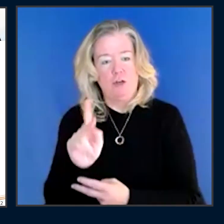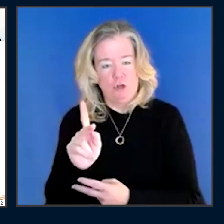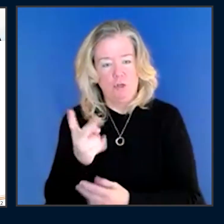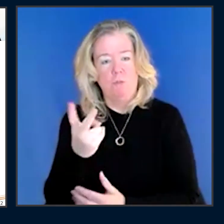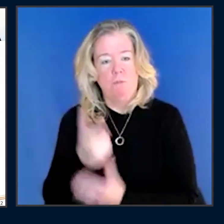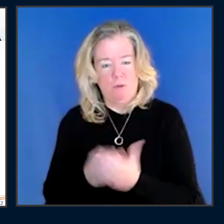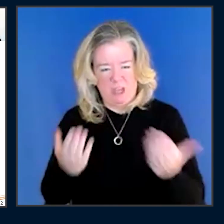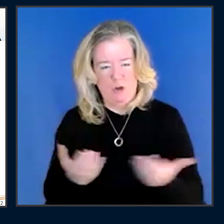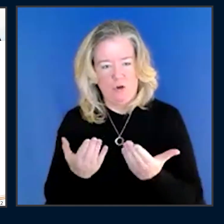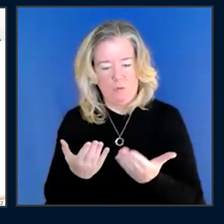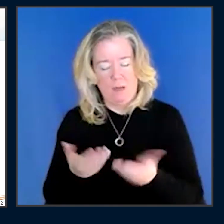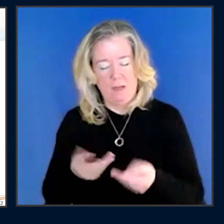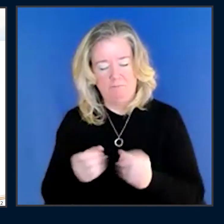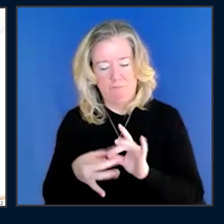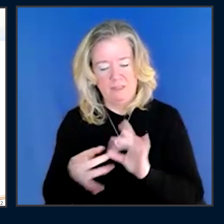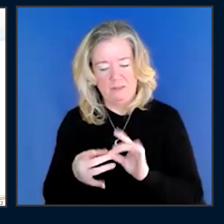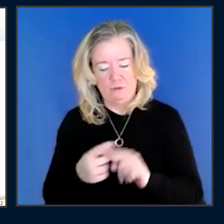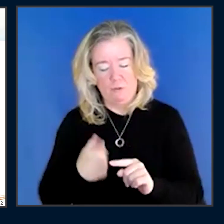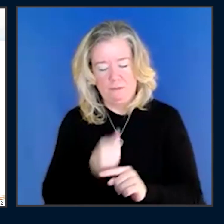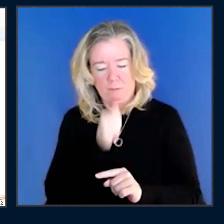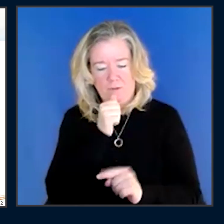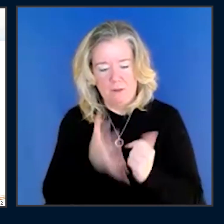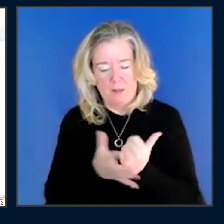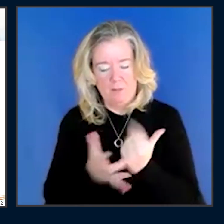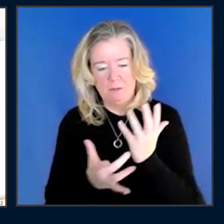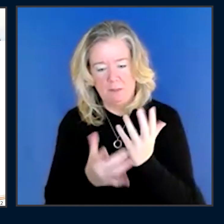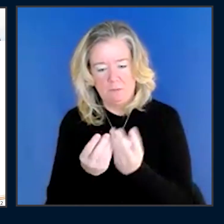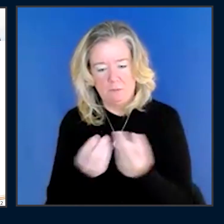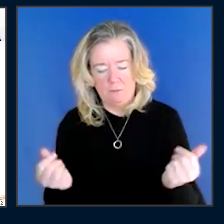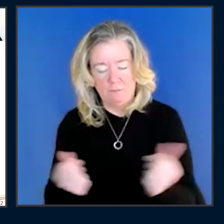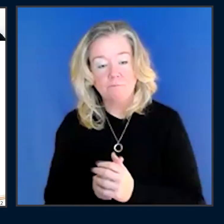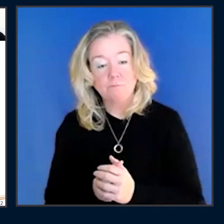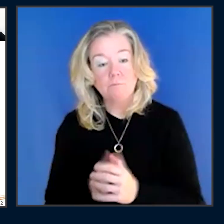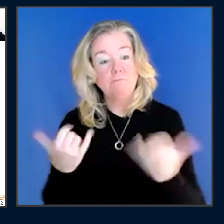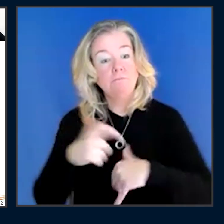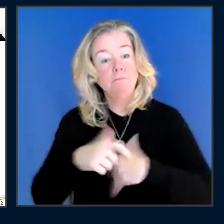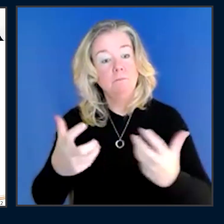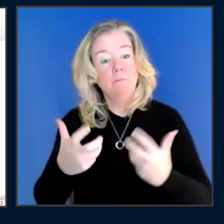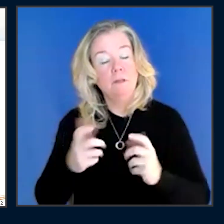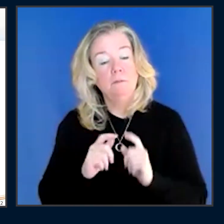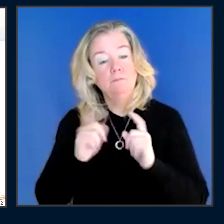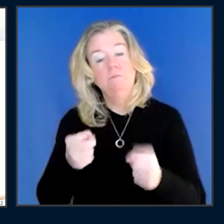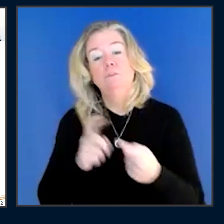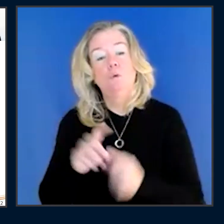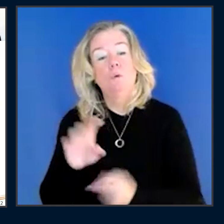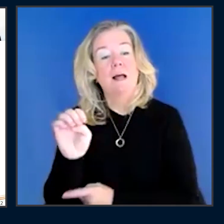a private message. At this time, I want to hand it over to Elizabeth Flores